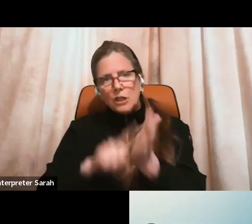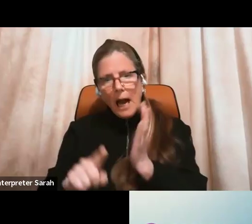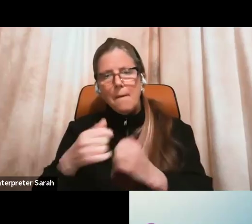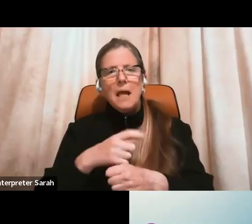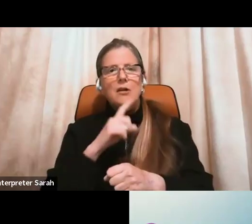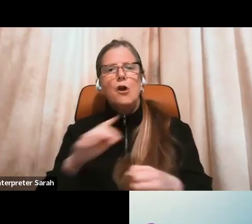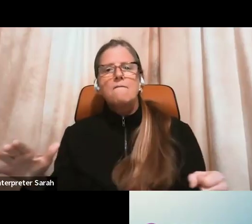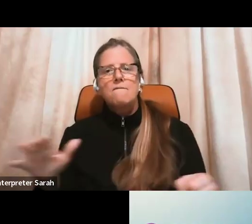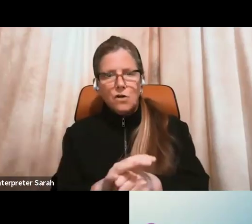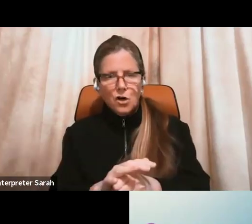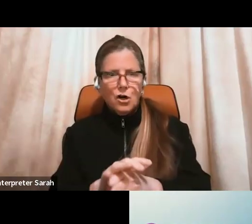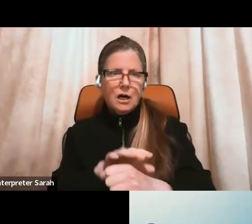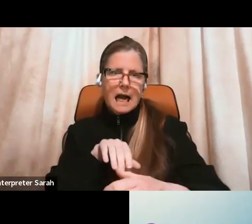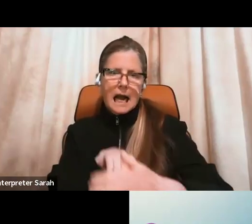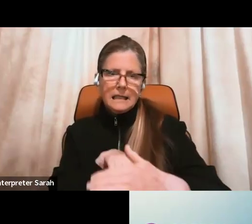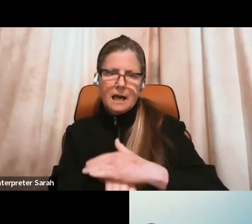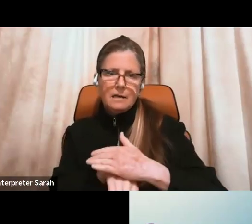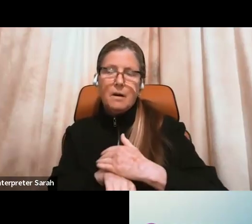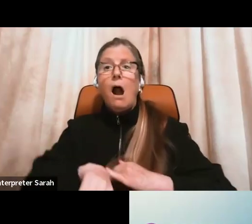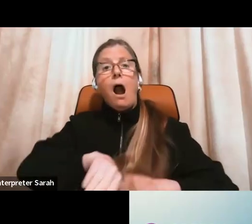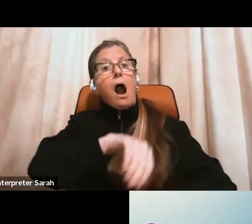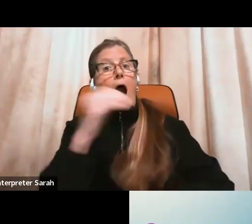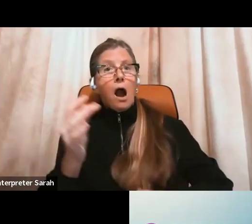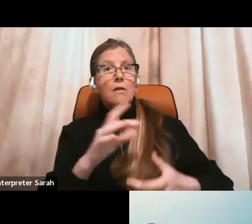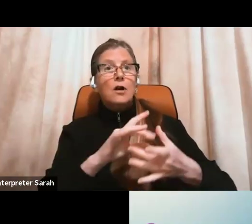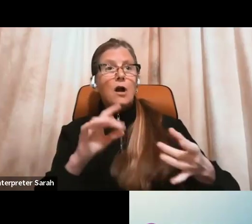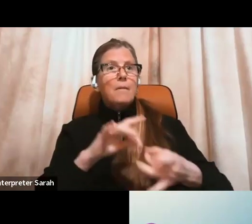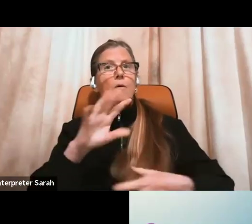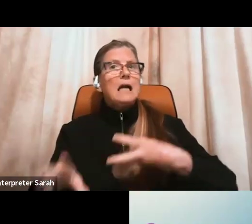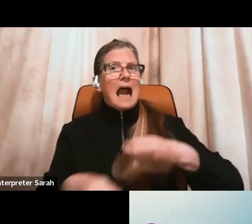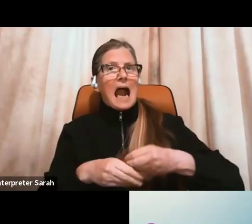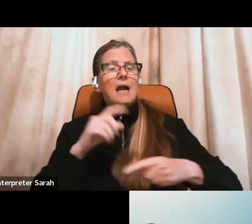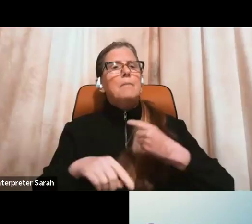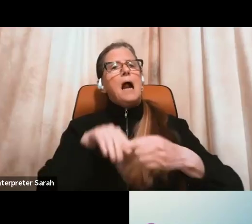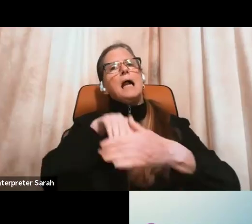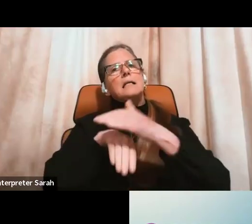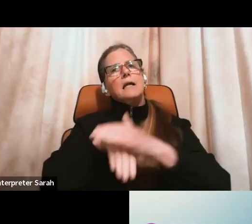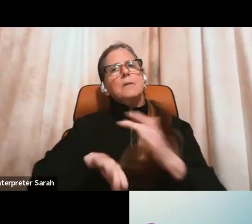Okay. Anybody else have any other comments just on accessibility of online services or resources,